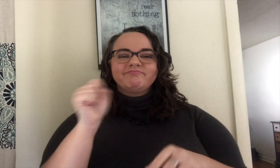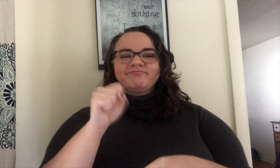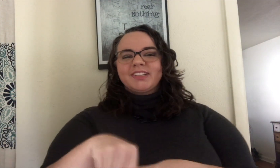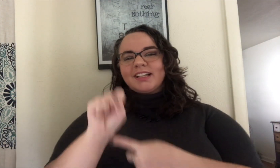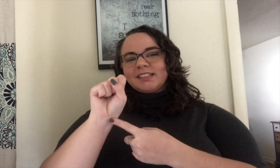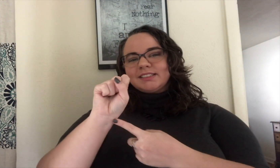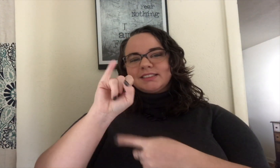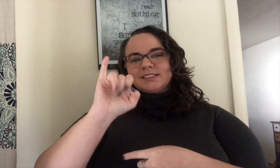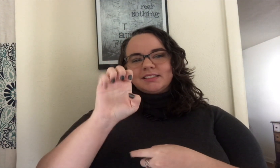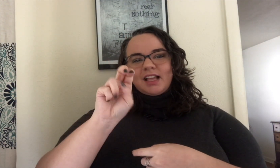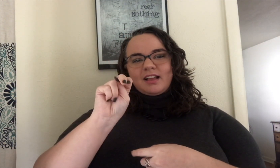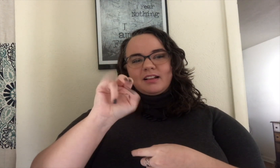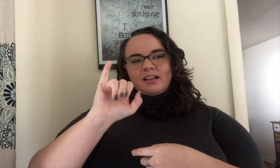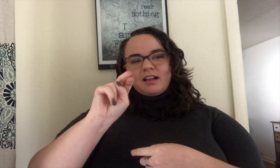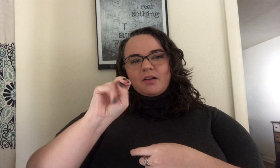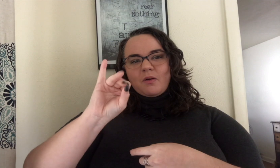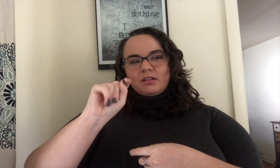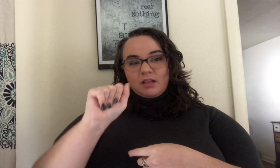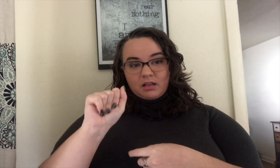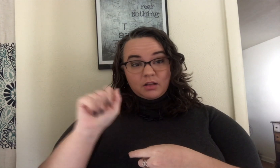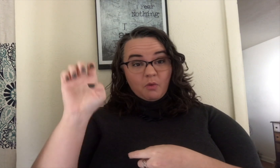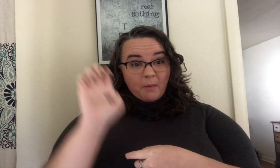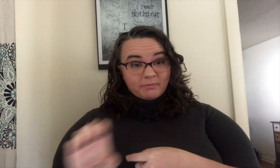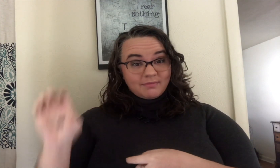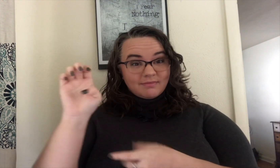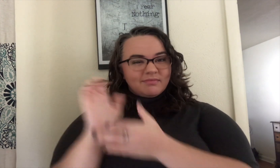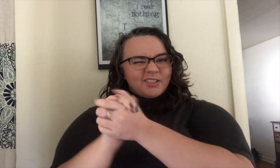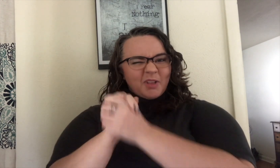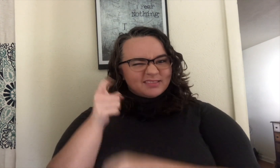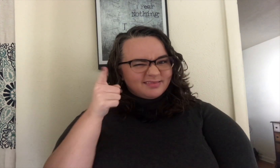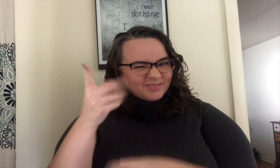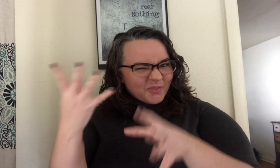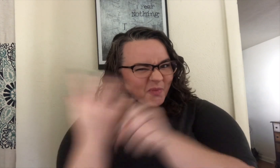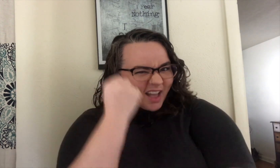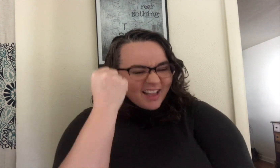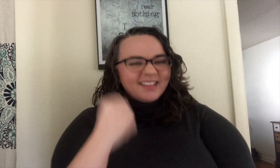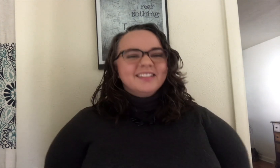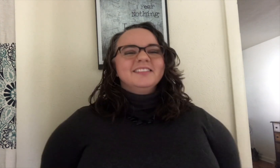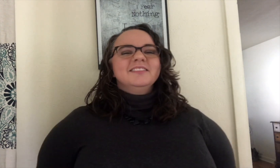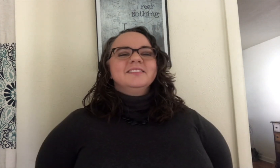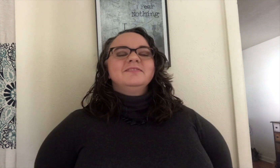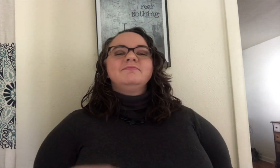Congratulations to Sieninoita from Europe for winning our contest!